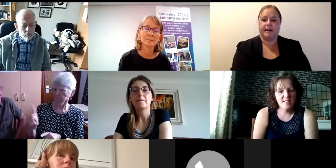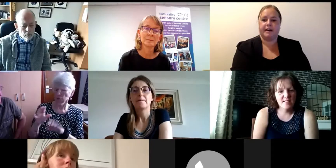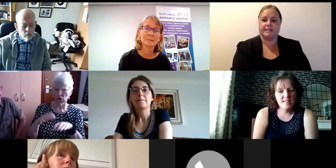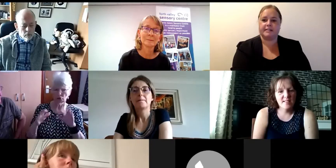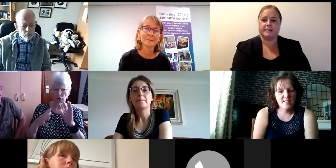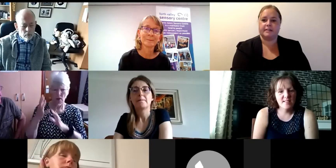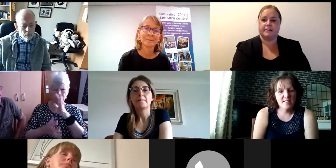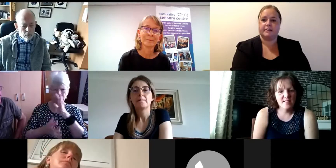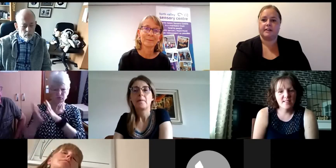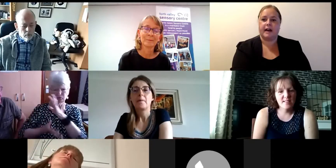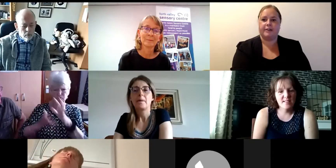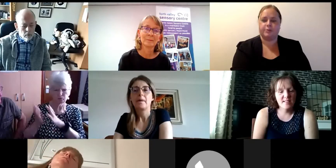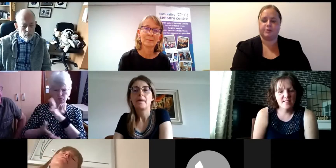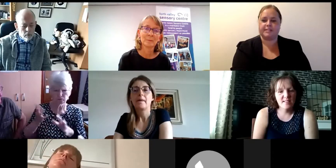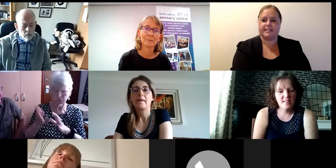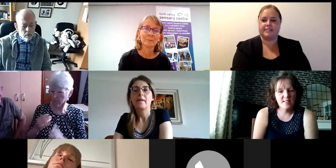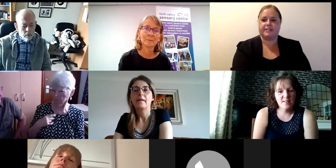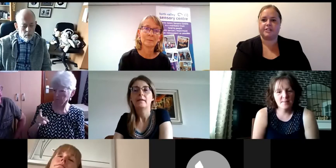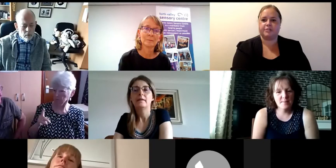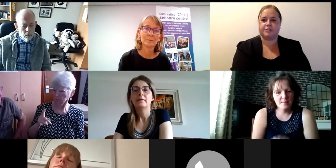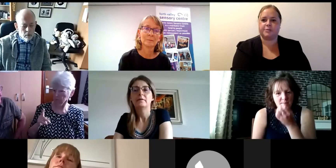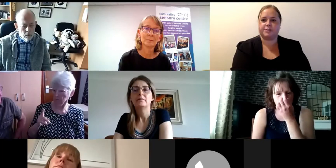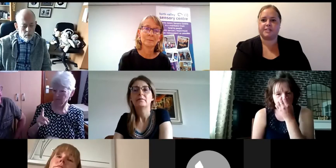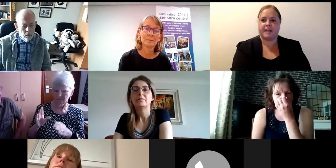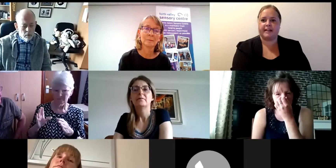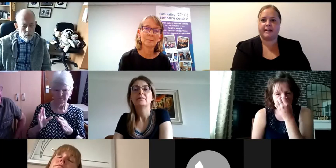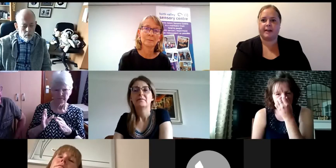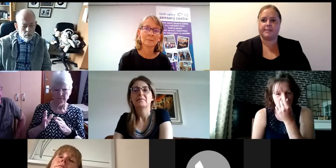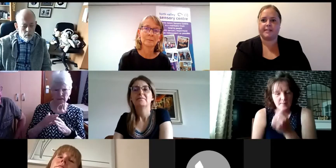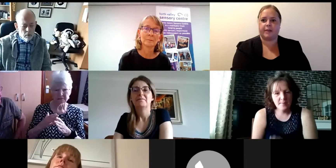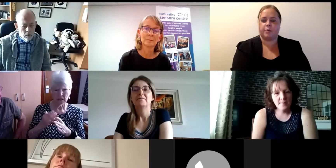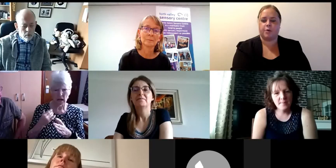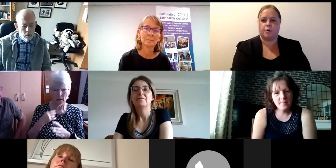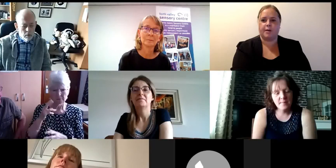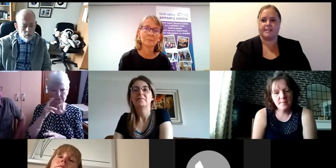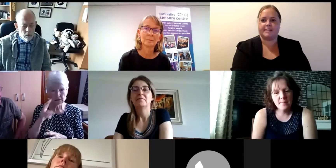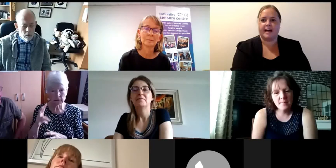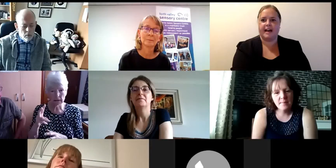But I noticed there that children were signing and I was like whoah!